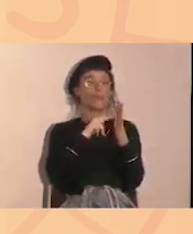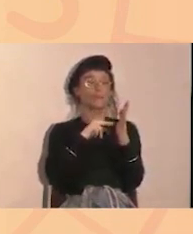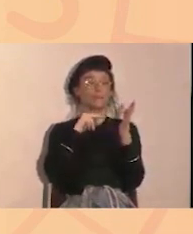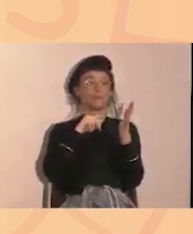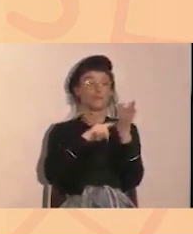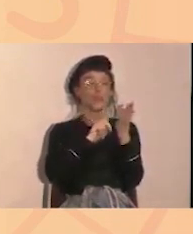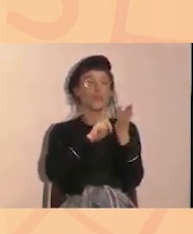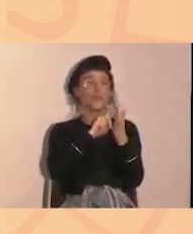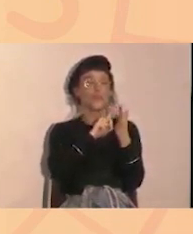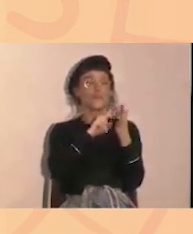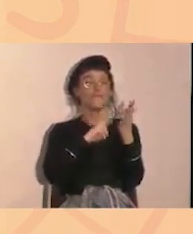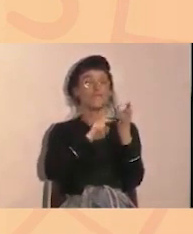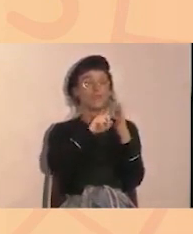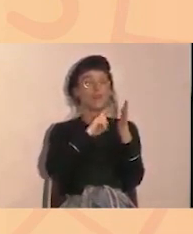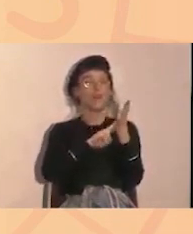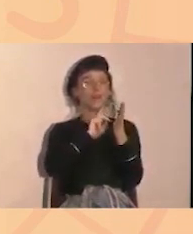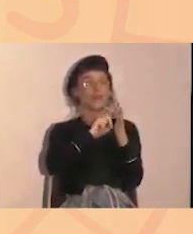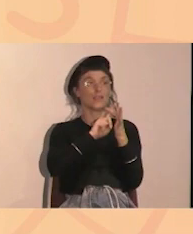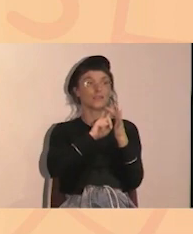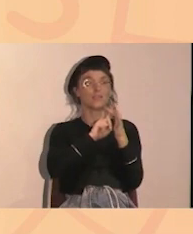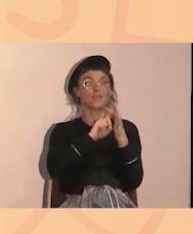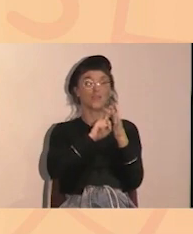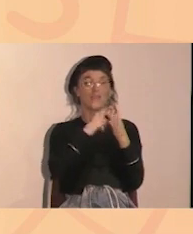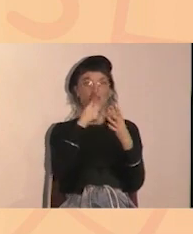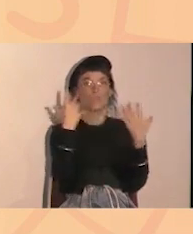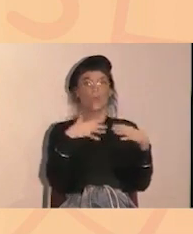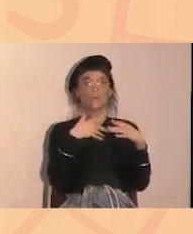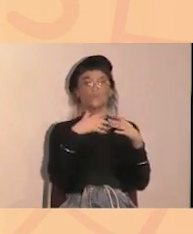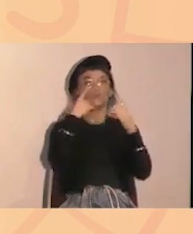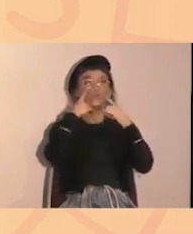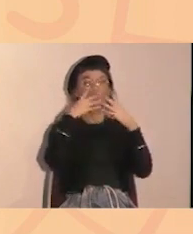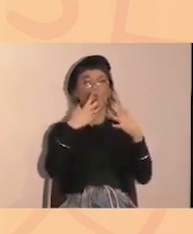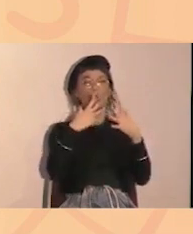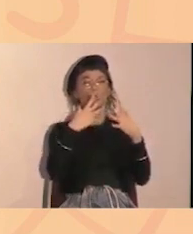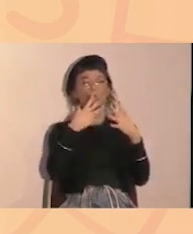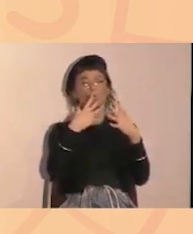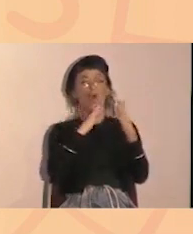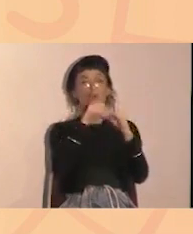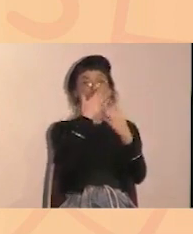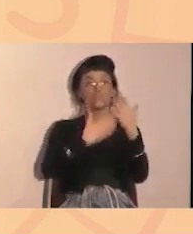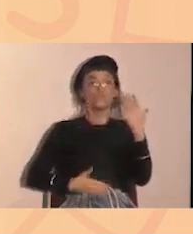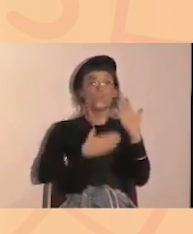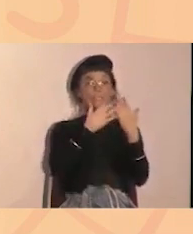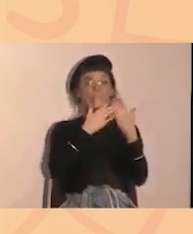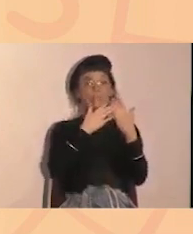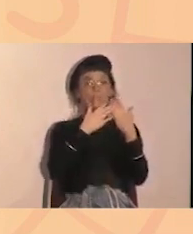which was a big drone light show revealing kind of stories of place along the Derbarl Yerrigan, which was just absolutely amazing.